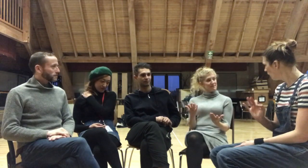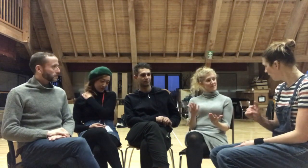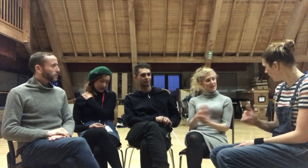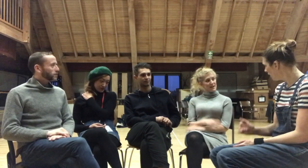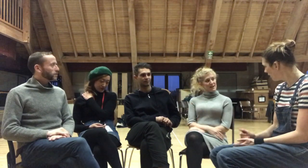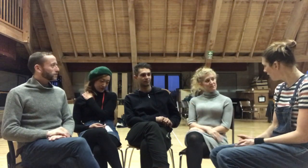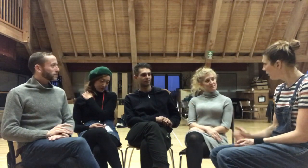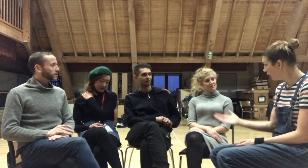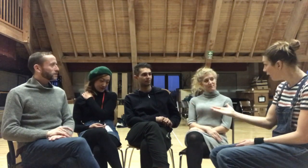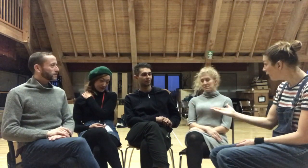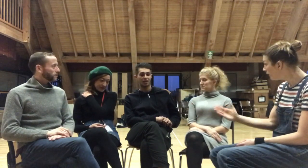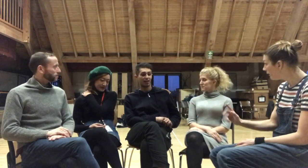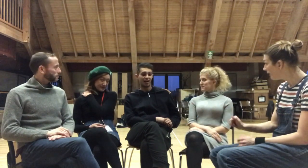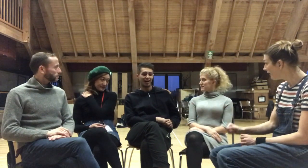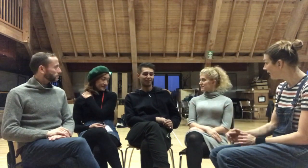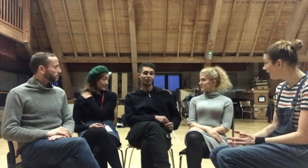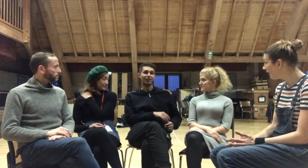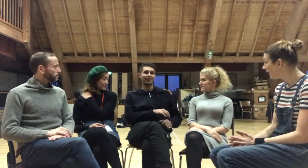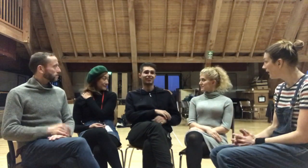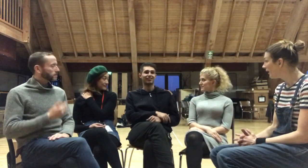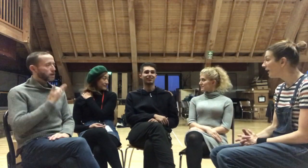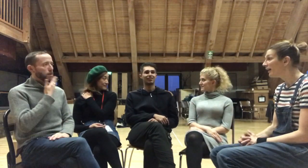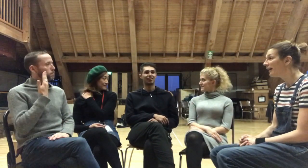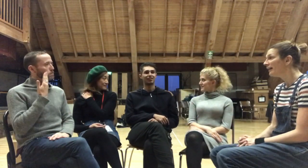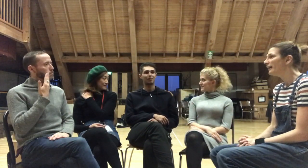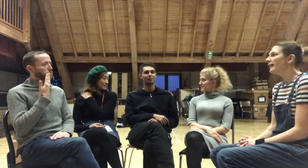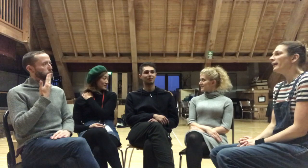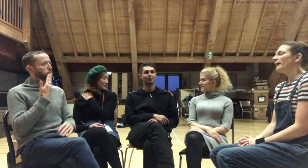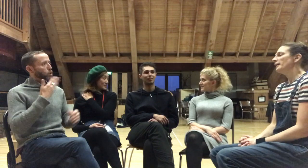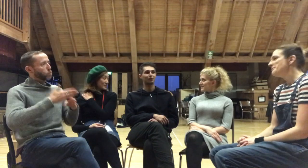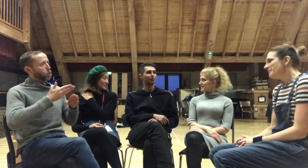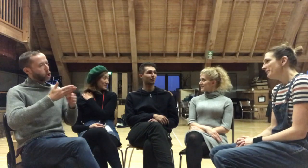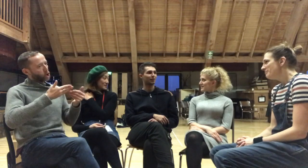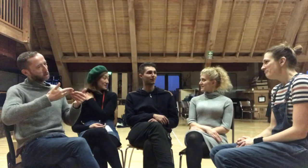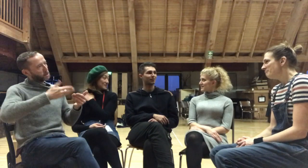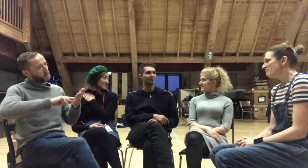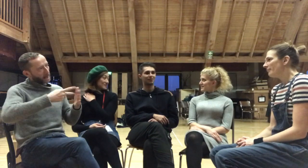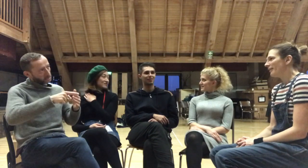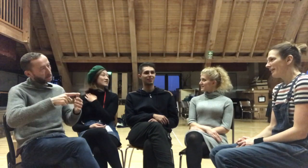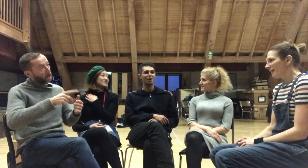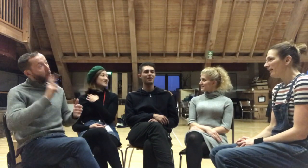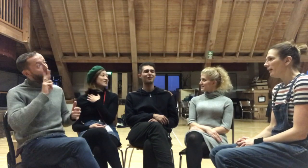I haven't got anything lined up. I'm looking forward to a bit of a